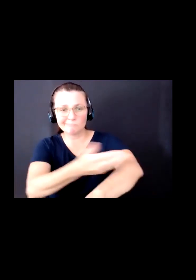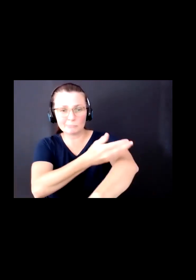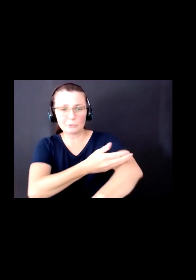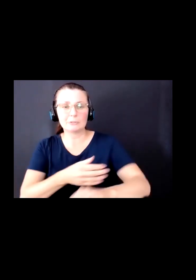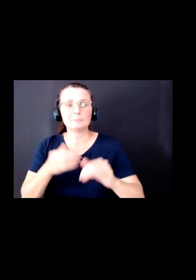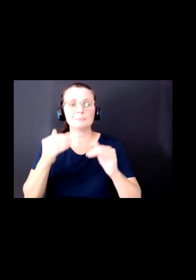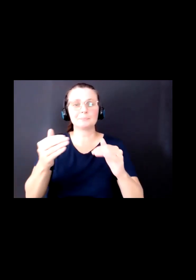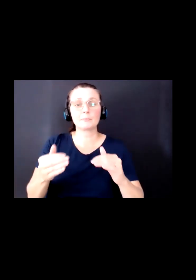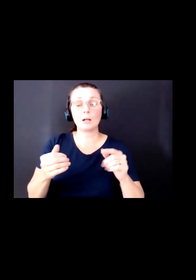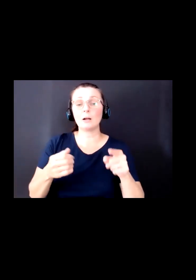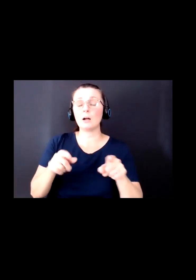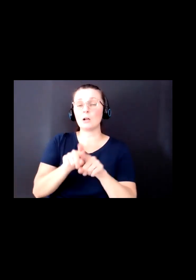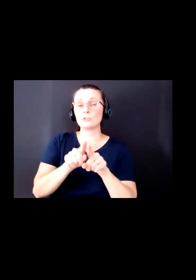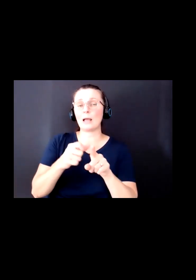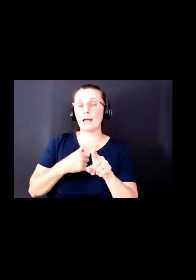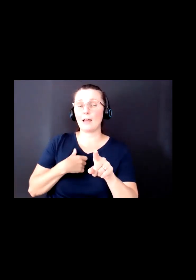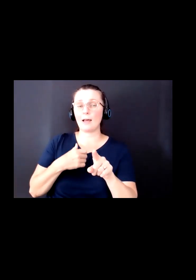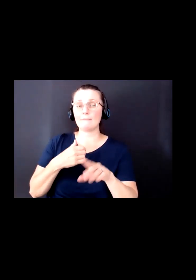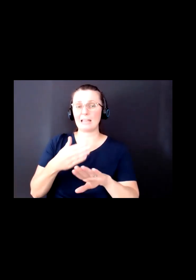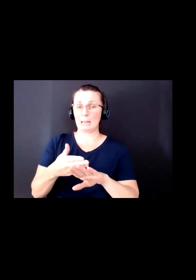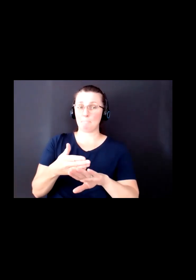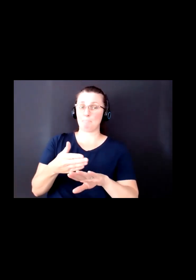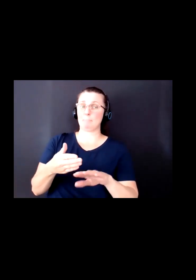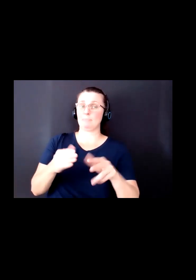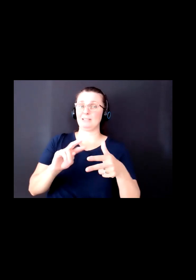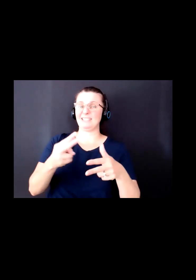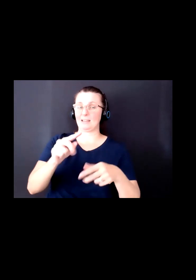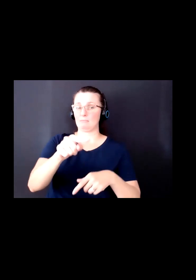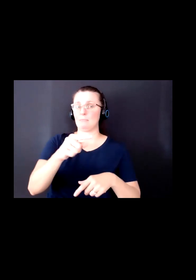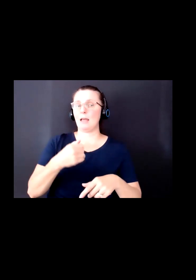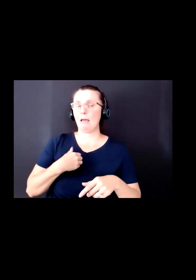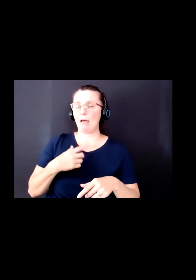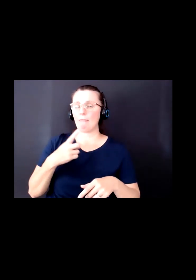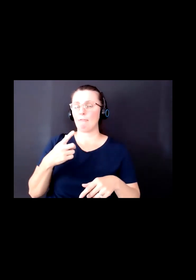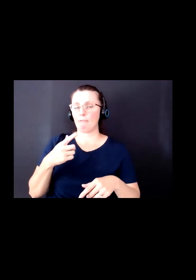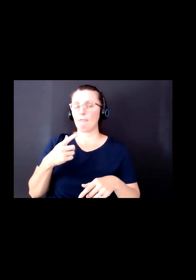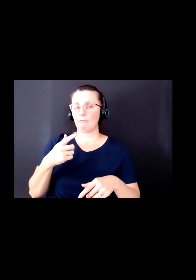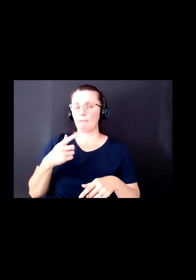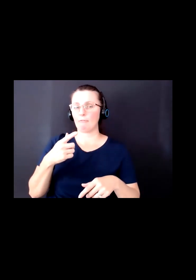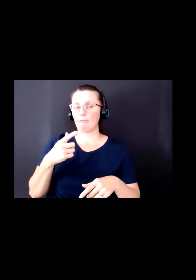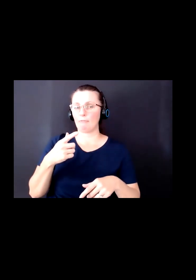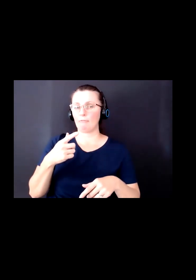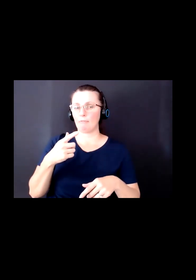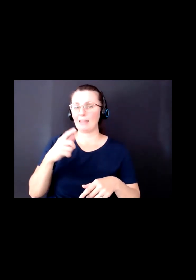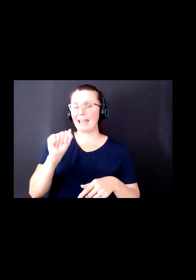a really great program. We receive a certain amount of money to